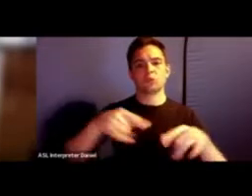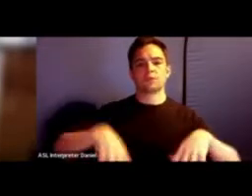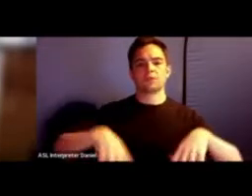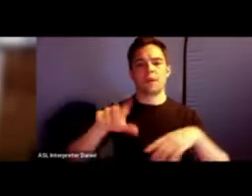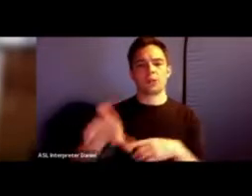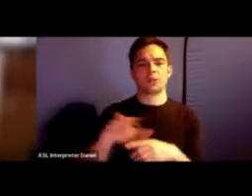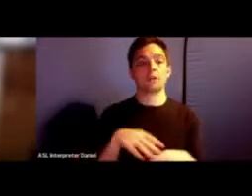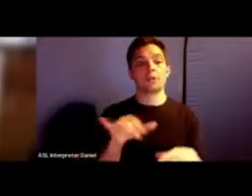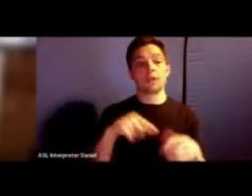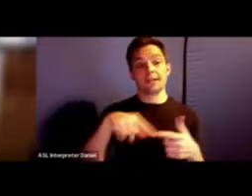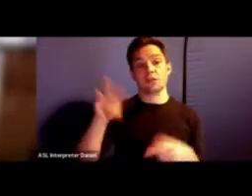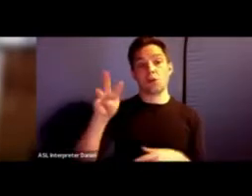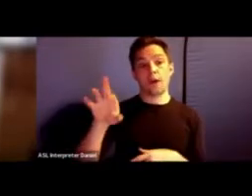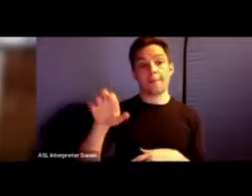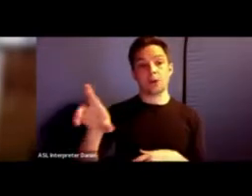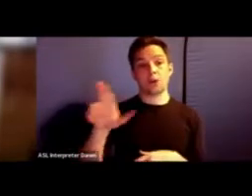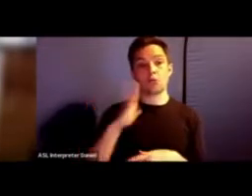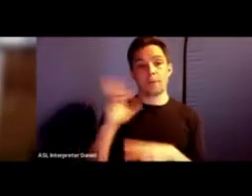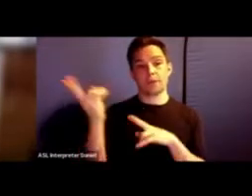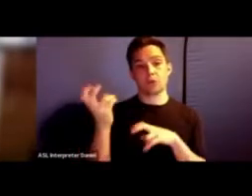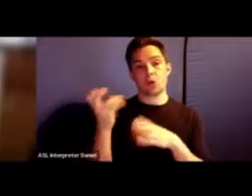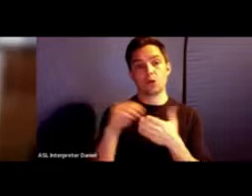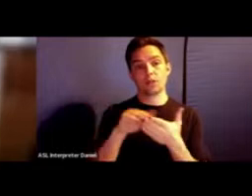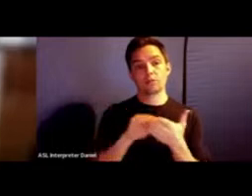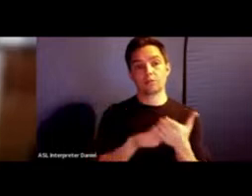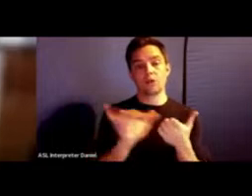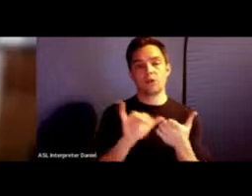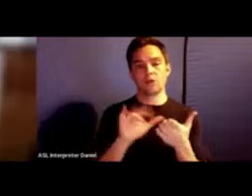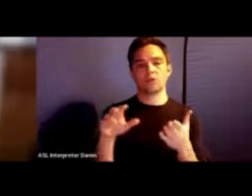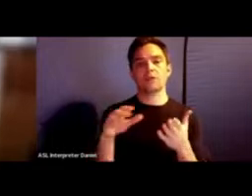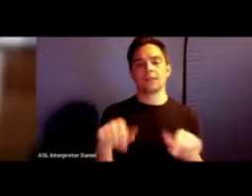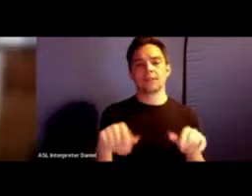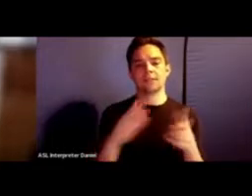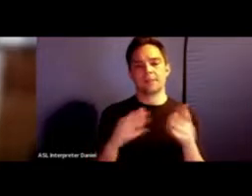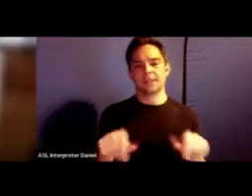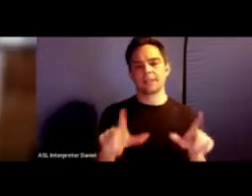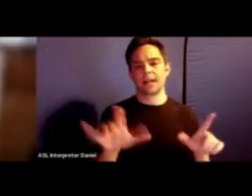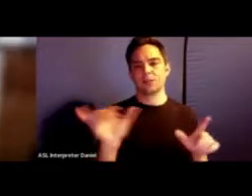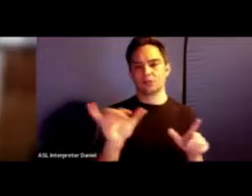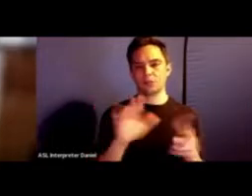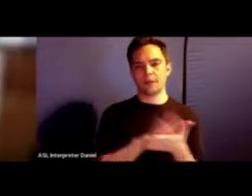this webinar will be recorded along with a version of the slides, a plain language summary